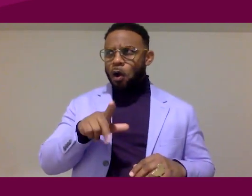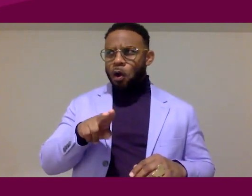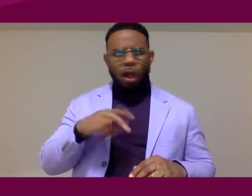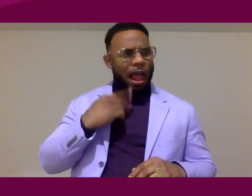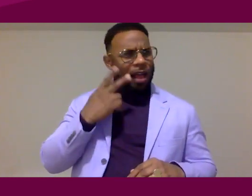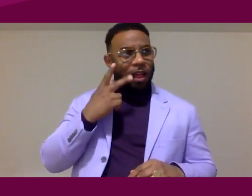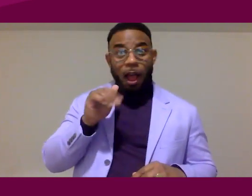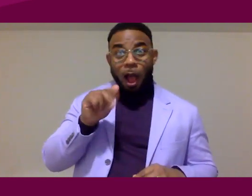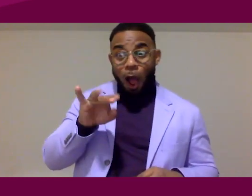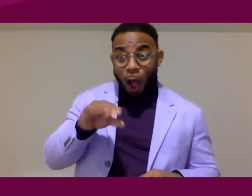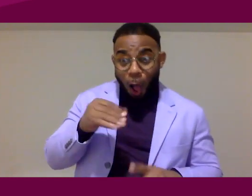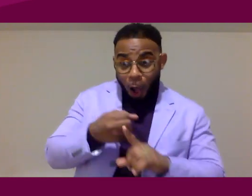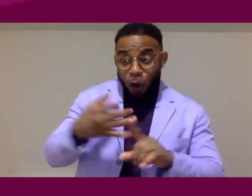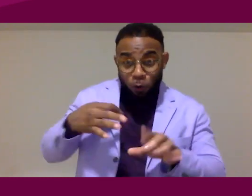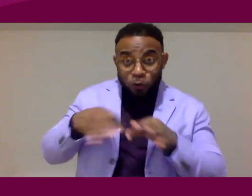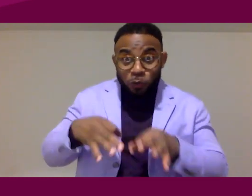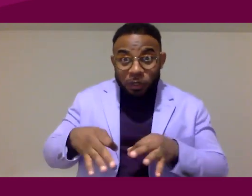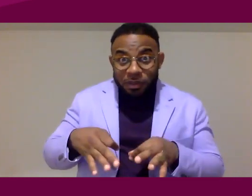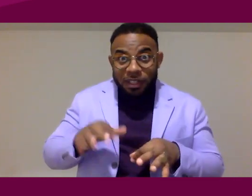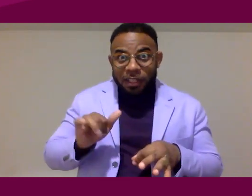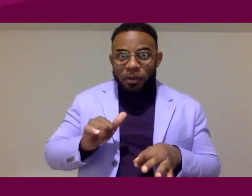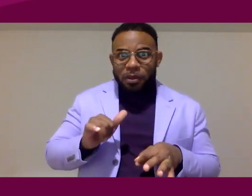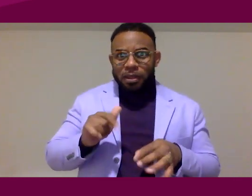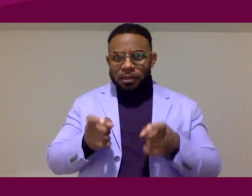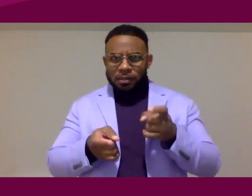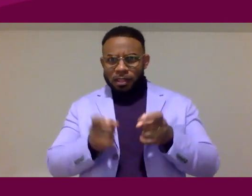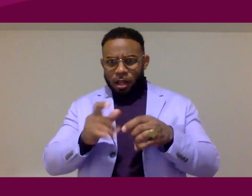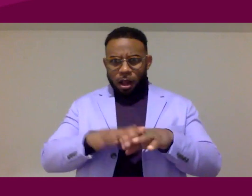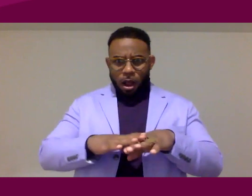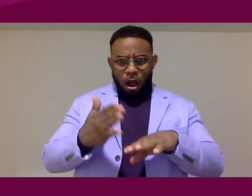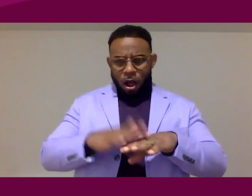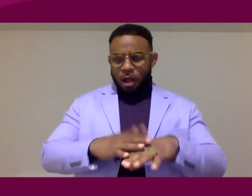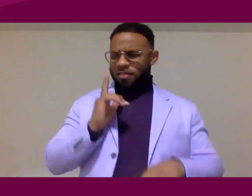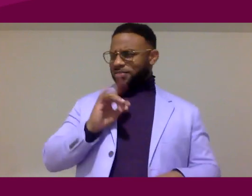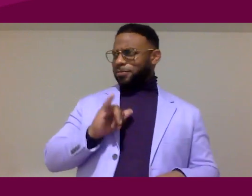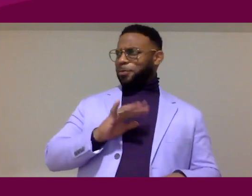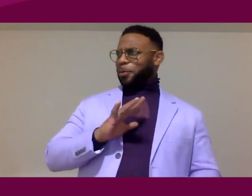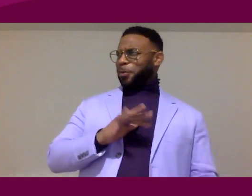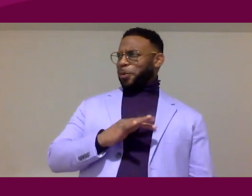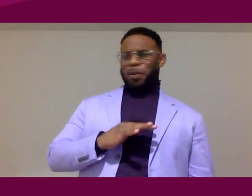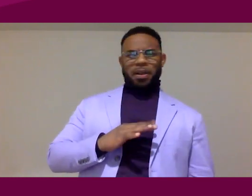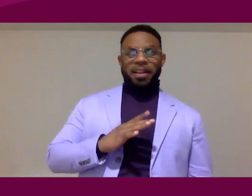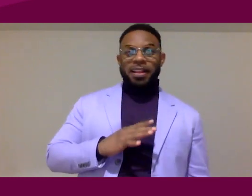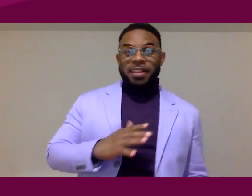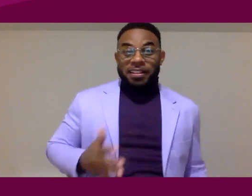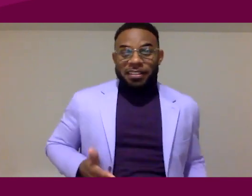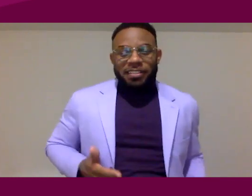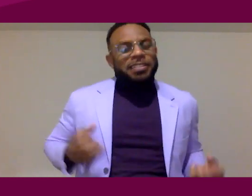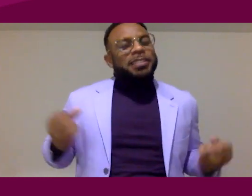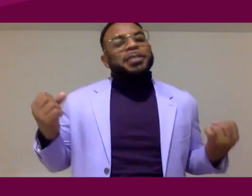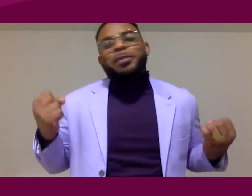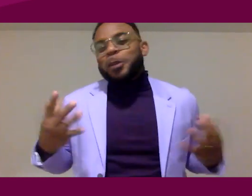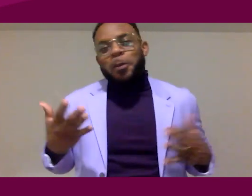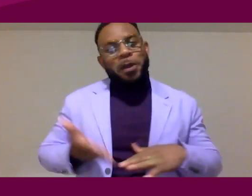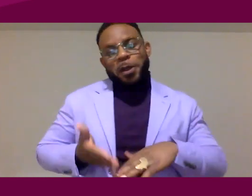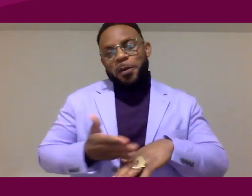was audio descriptions that you could toggle them on and off. And I thought that that was so cool. There's so many improvements that are being made.